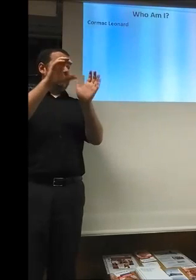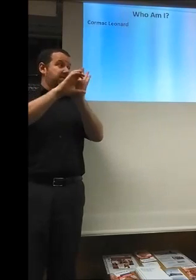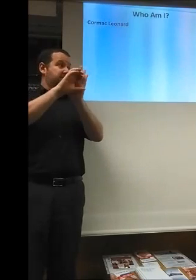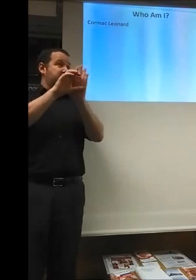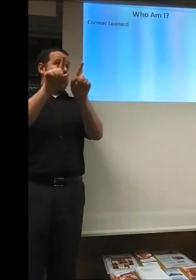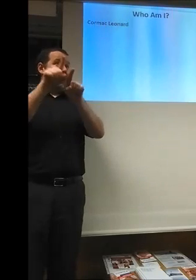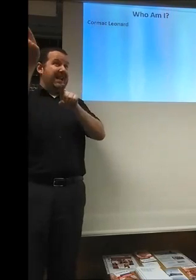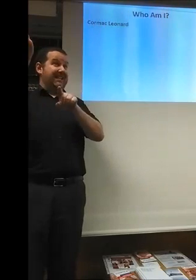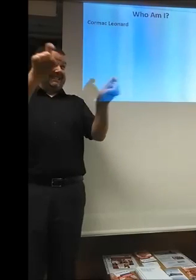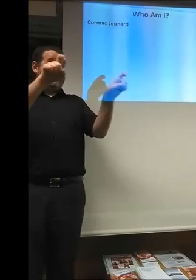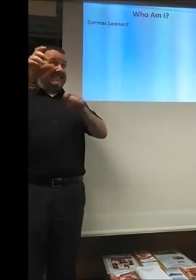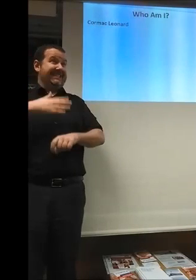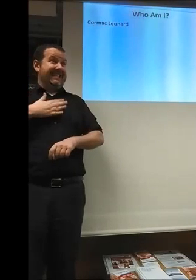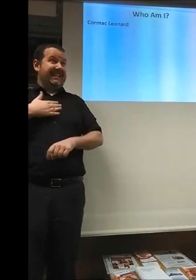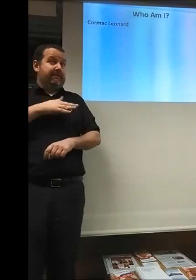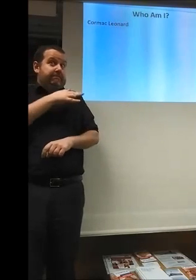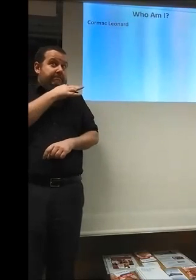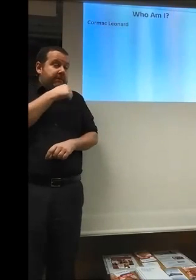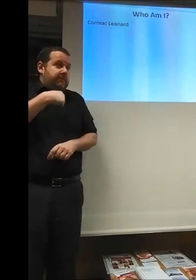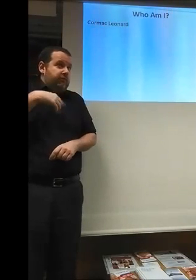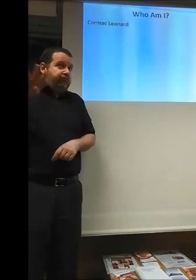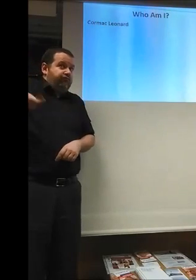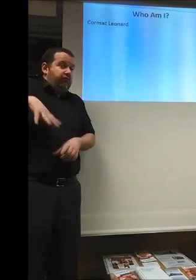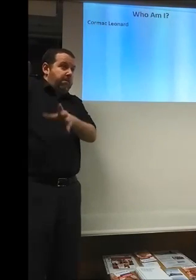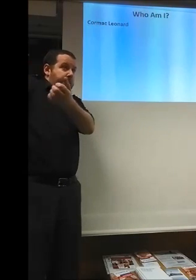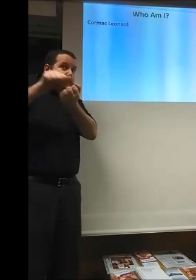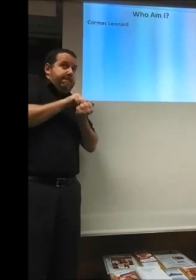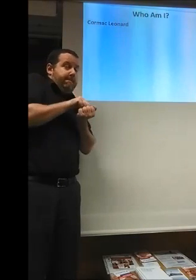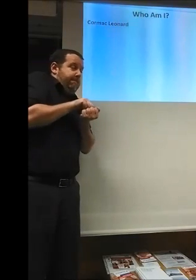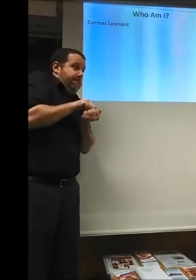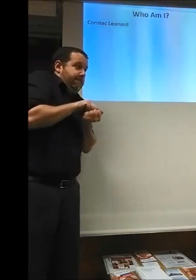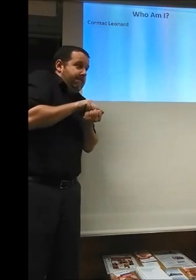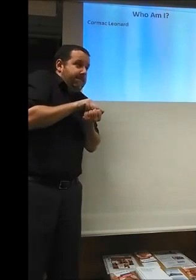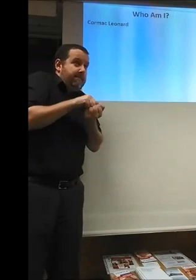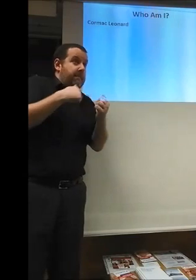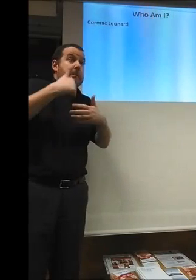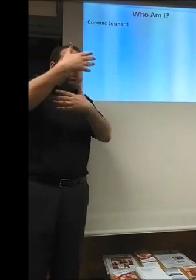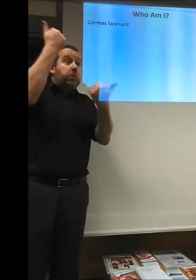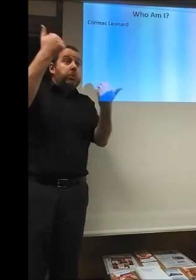a different person with the same sign name and he’s still alive so I robbed his sign-name